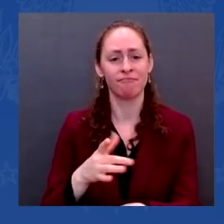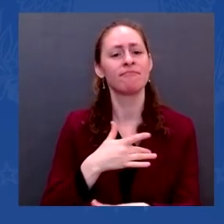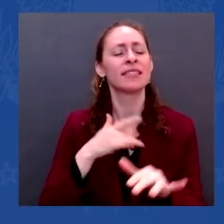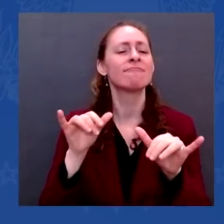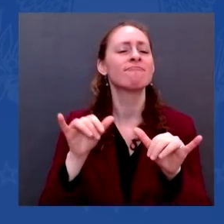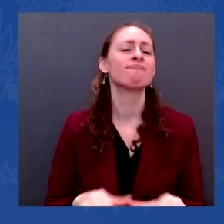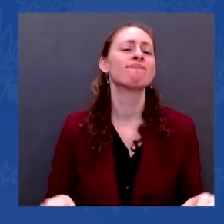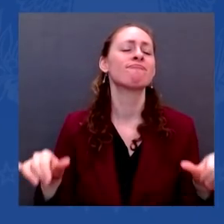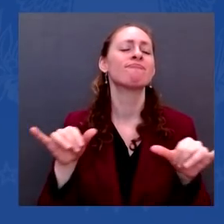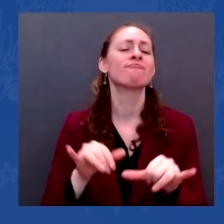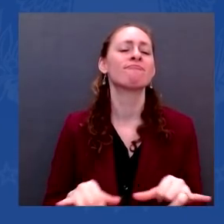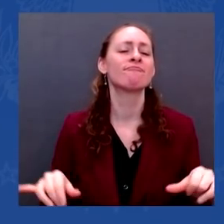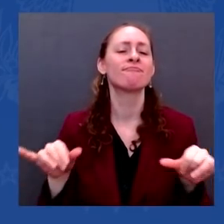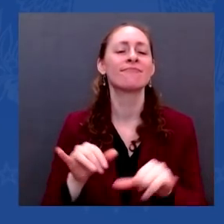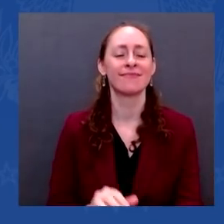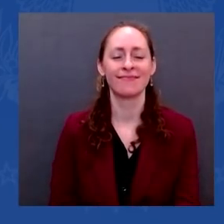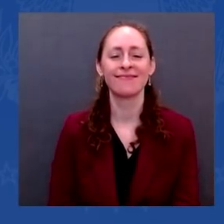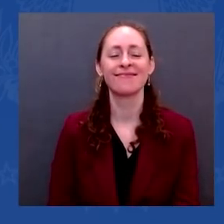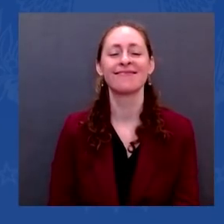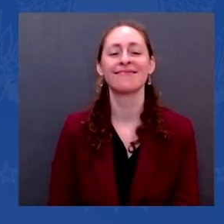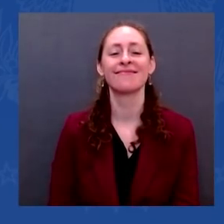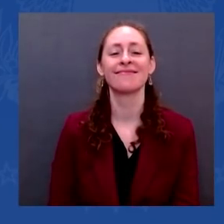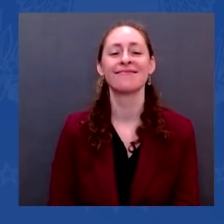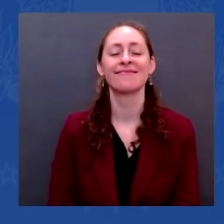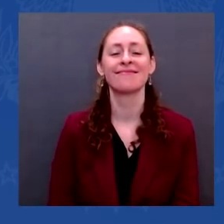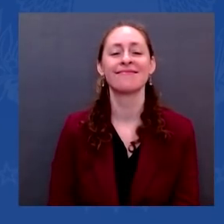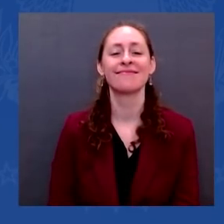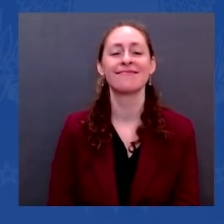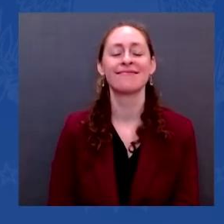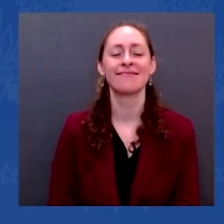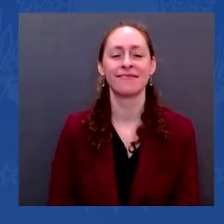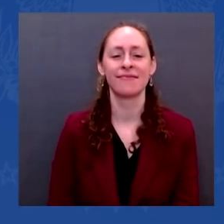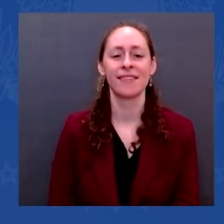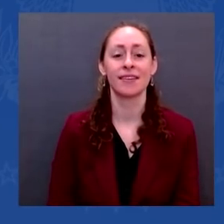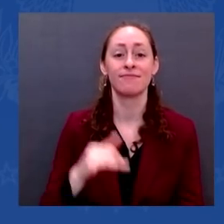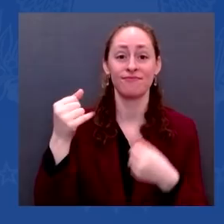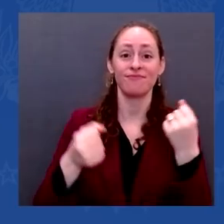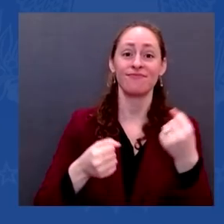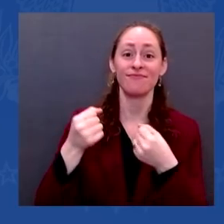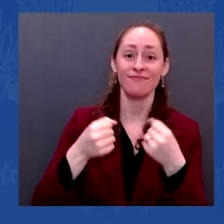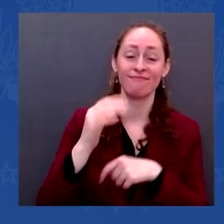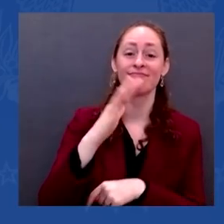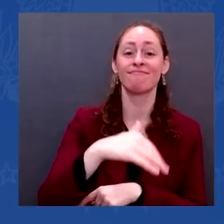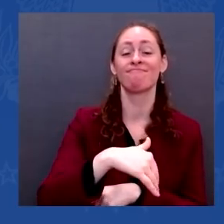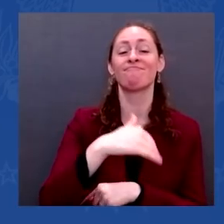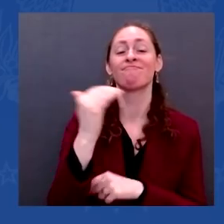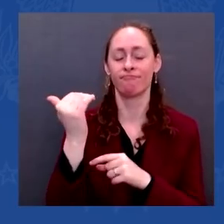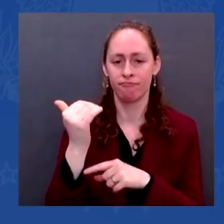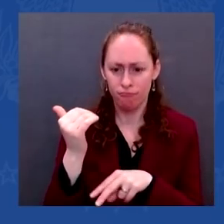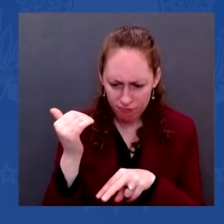the volunteer would see a handwritten note sitting in the trunk.